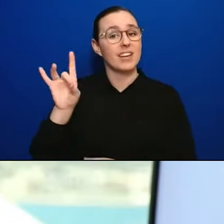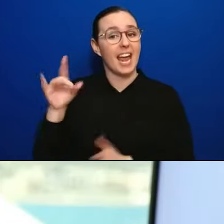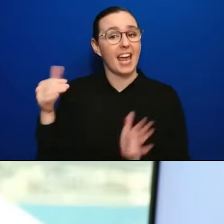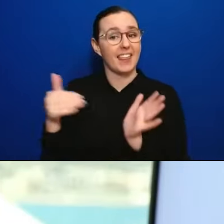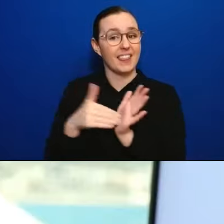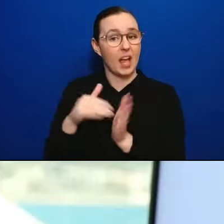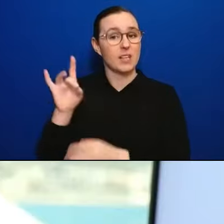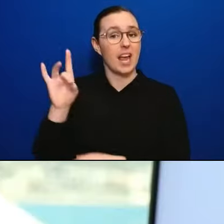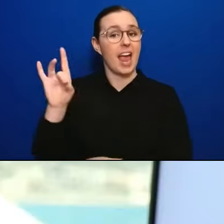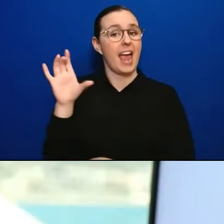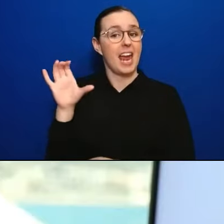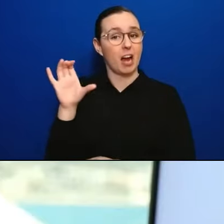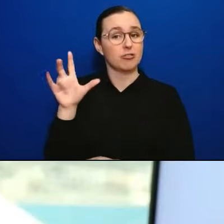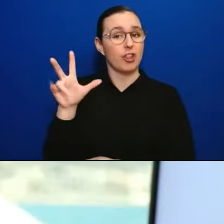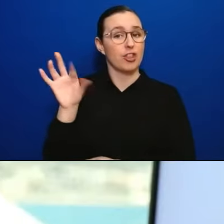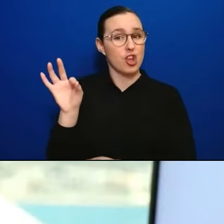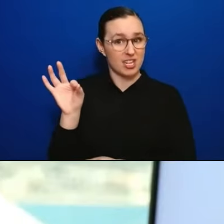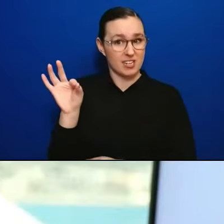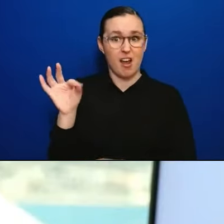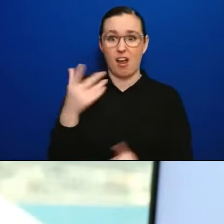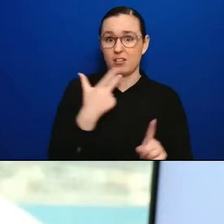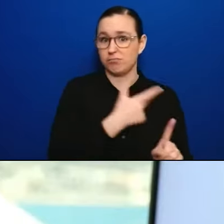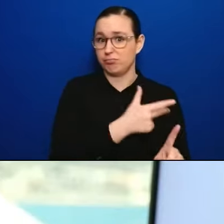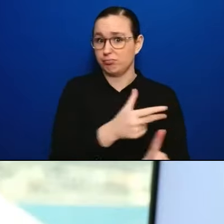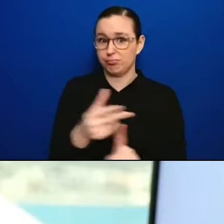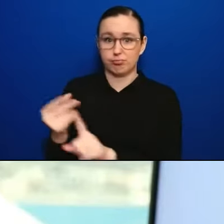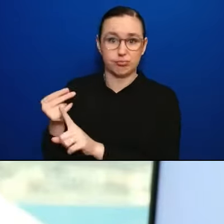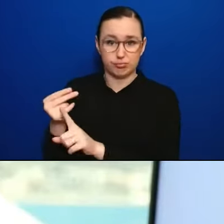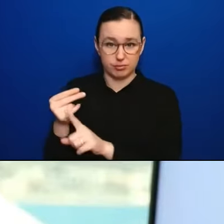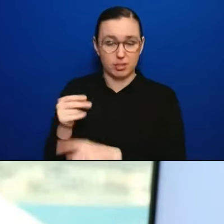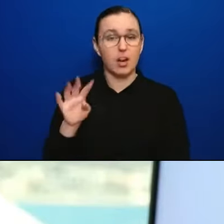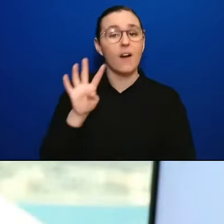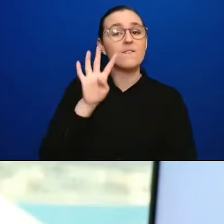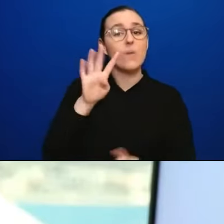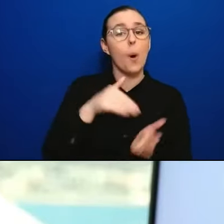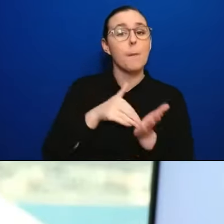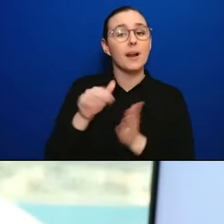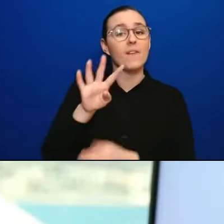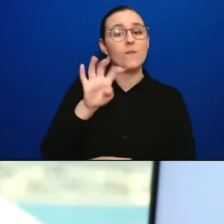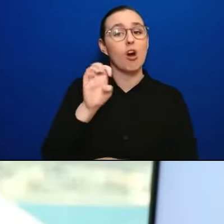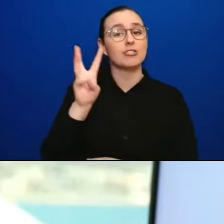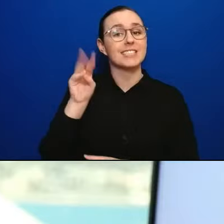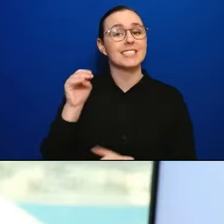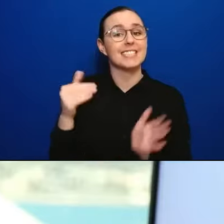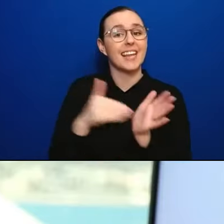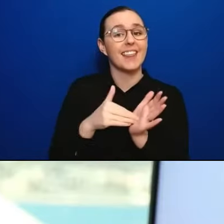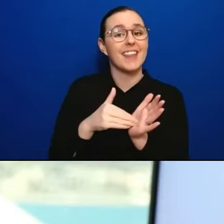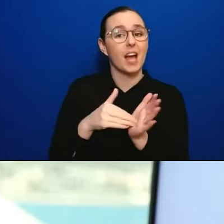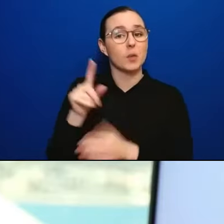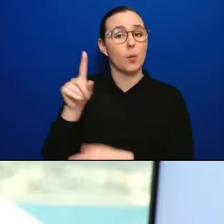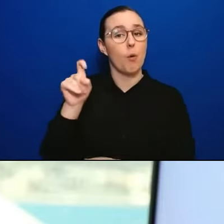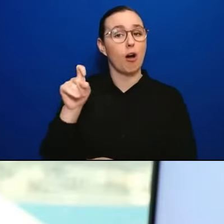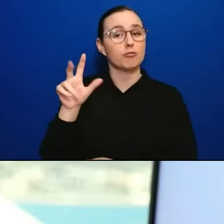BC. 10,778,839 doses administered